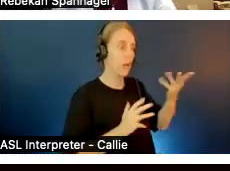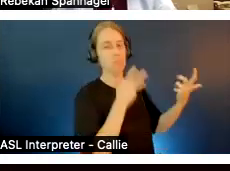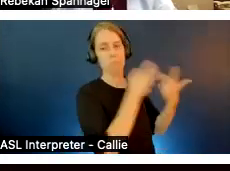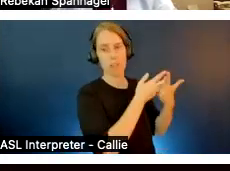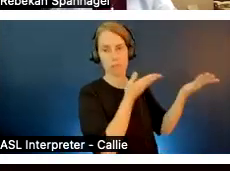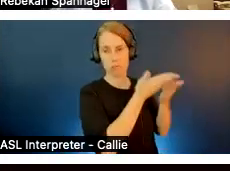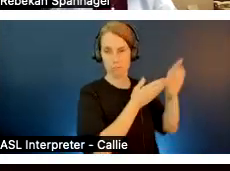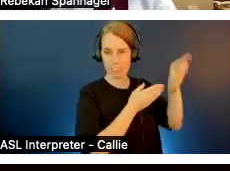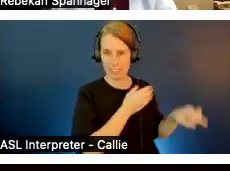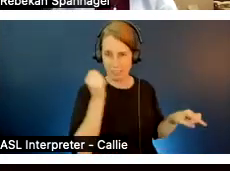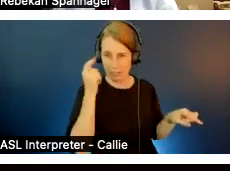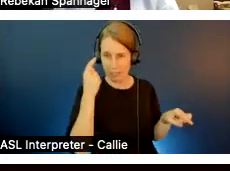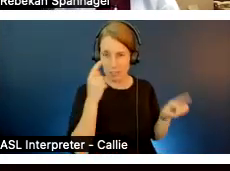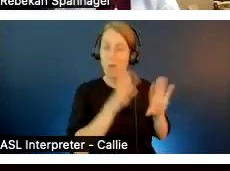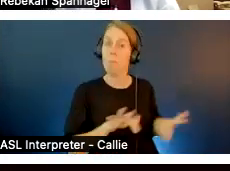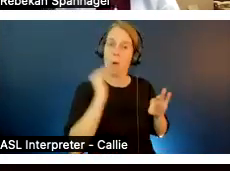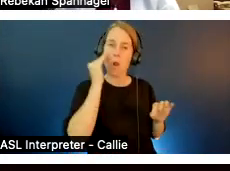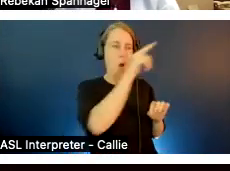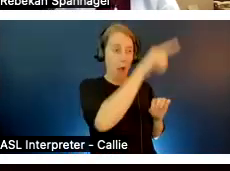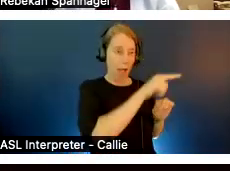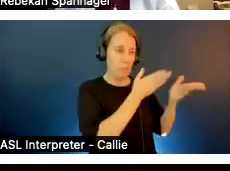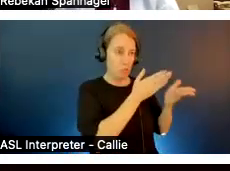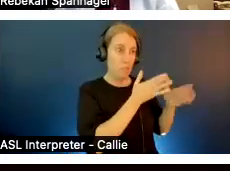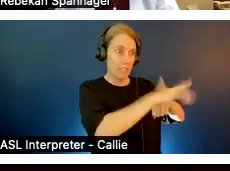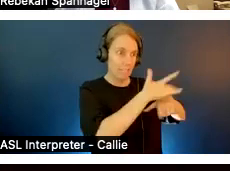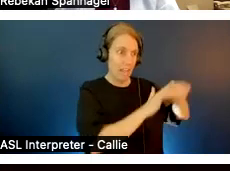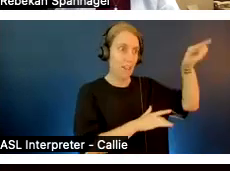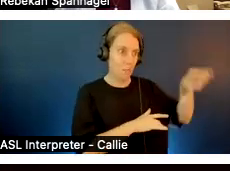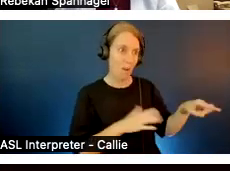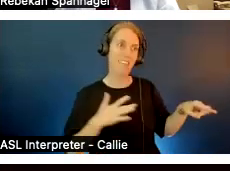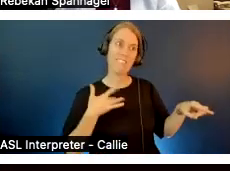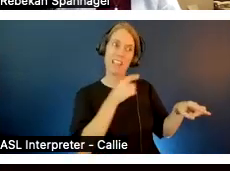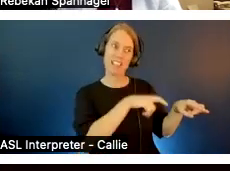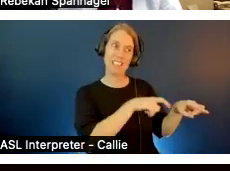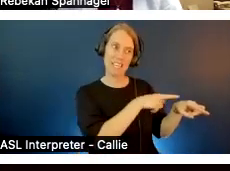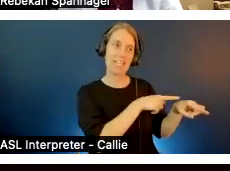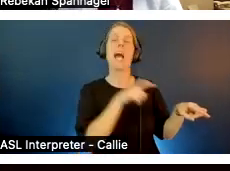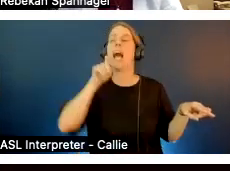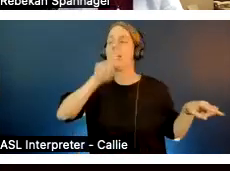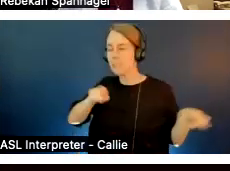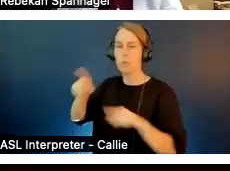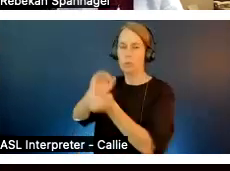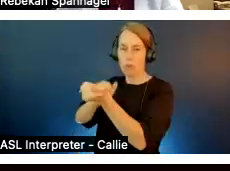plan what plan you're on and asking questions not only of your case manager or service coordinator